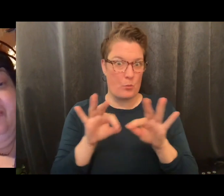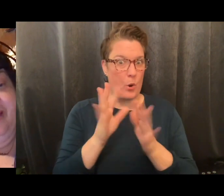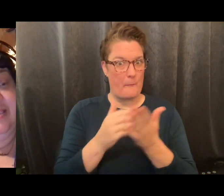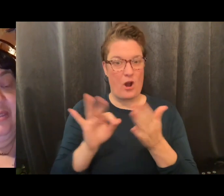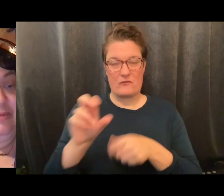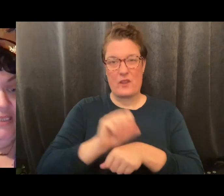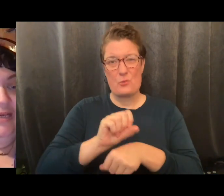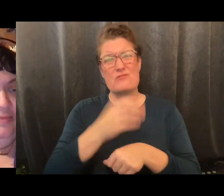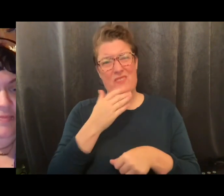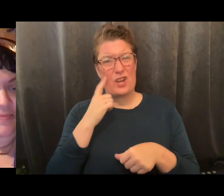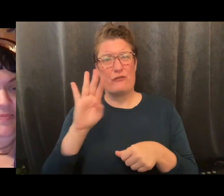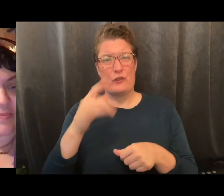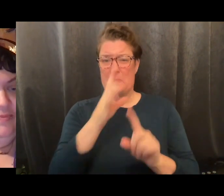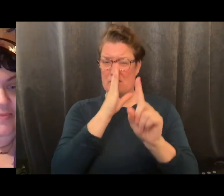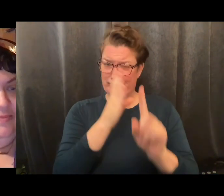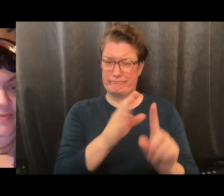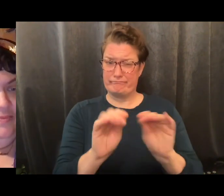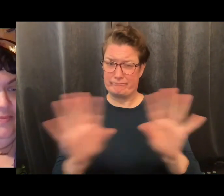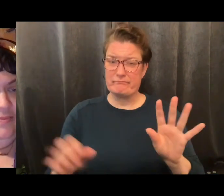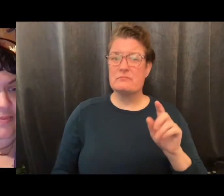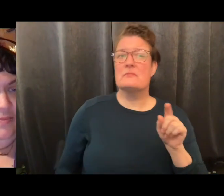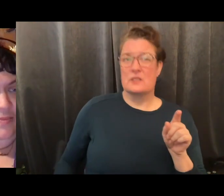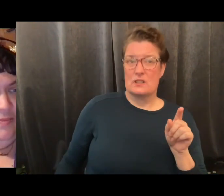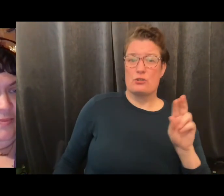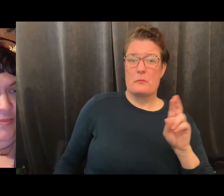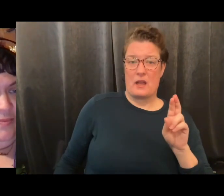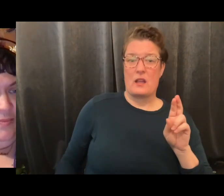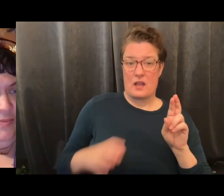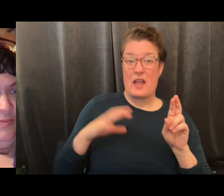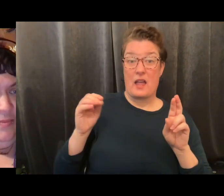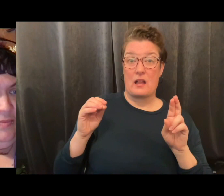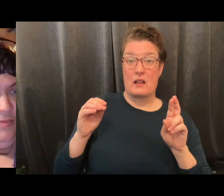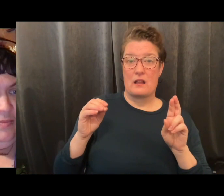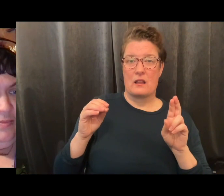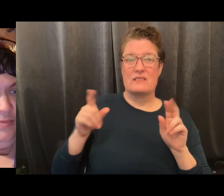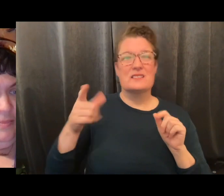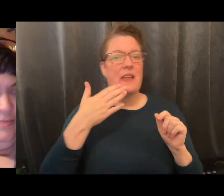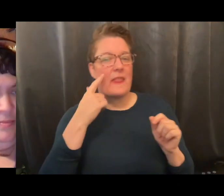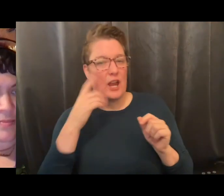Rebekah: And for people listening, the word teshuvah means return and